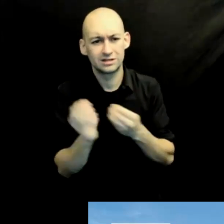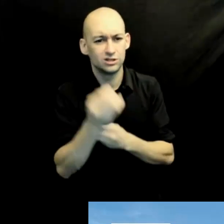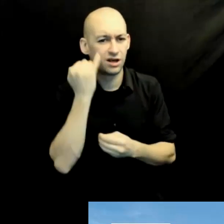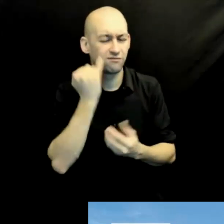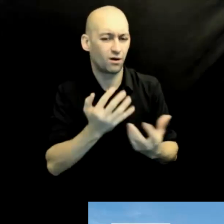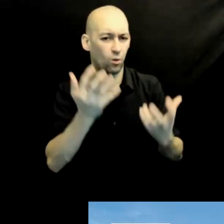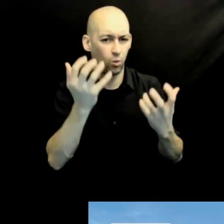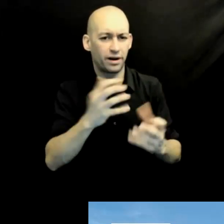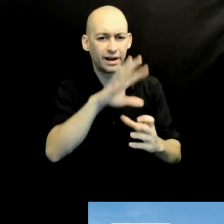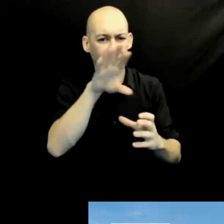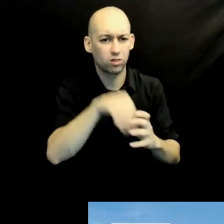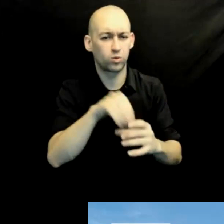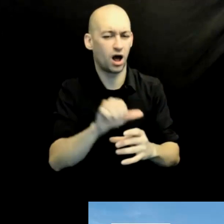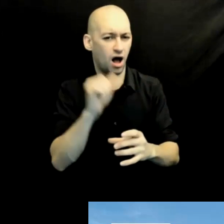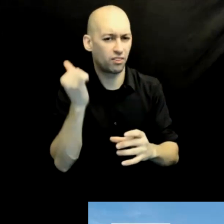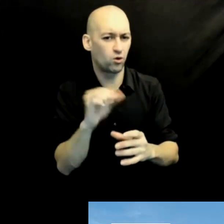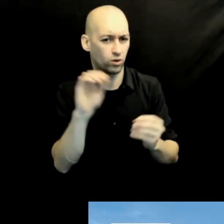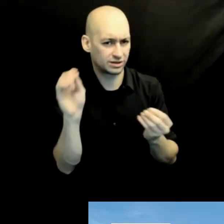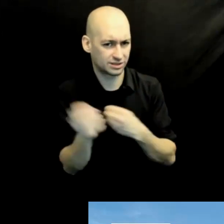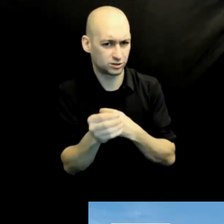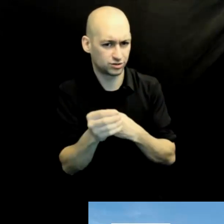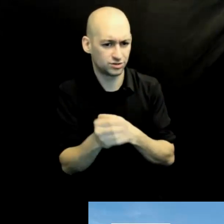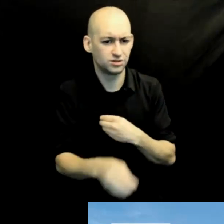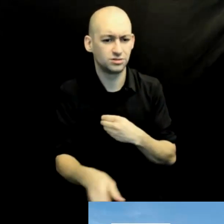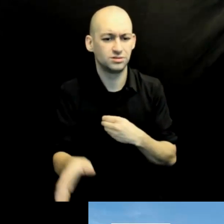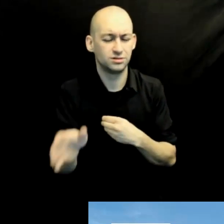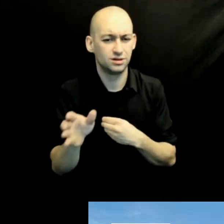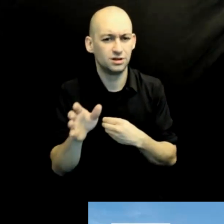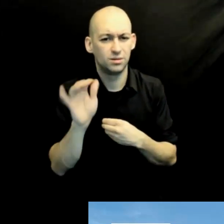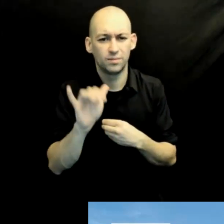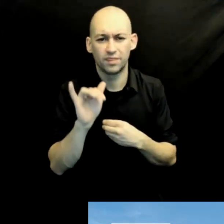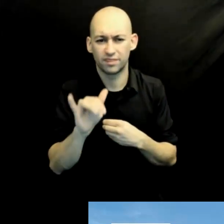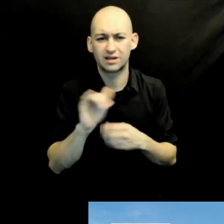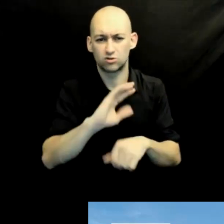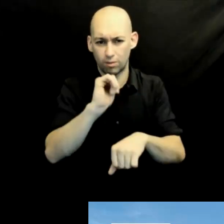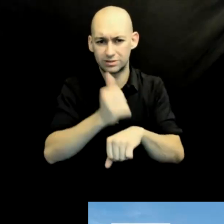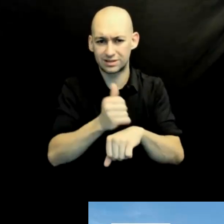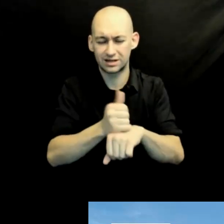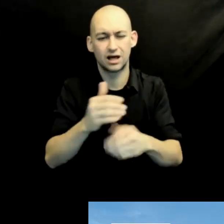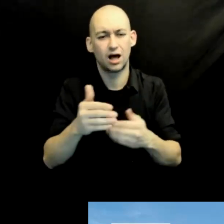include other organizations, that are represented as part of the public comment, would I just